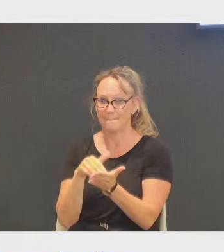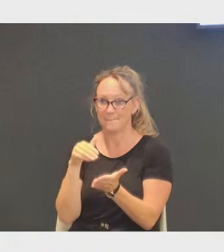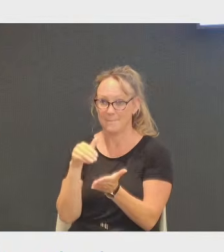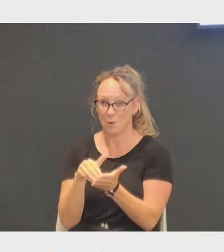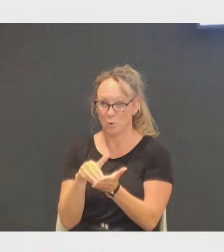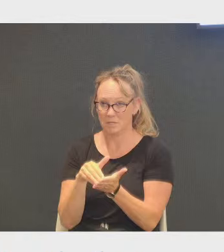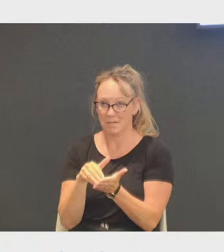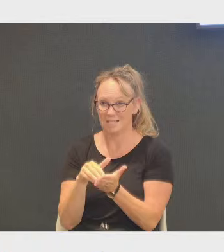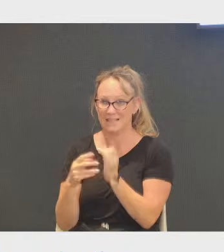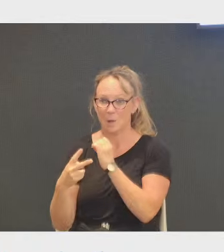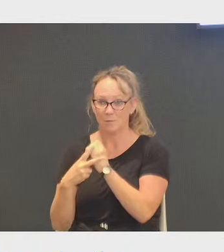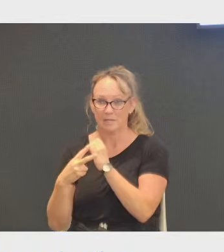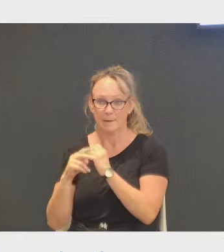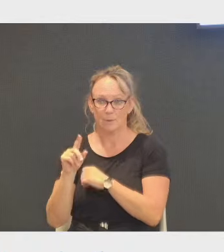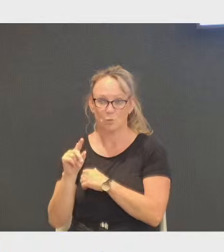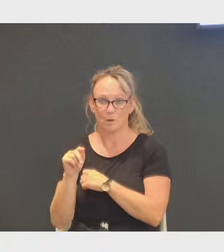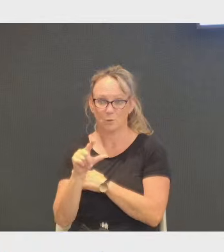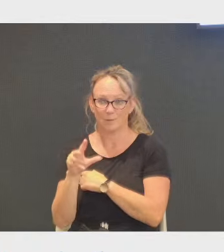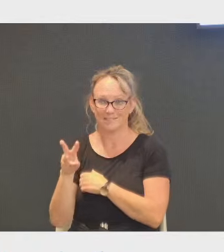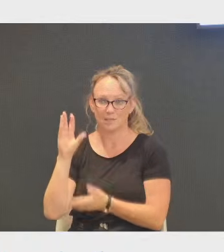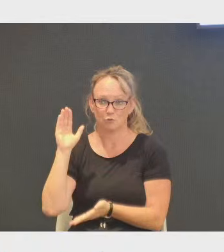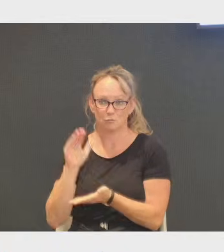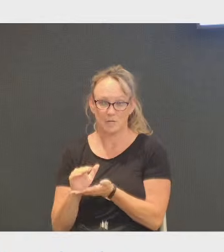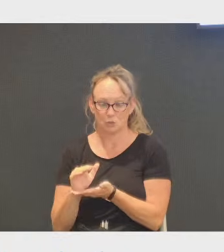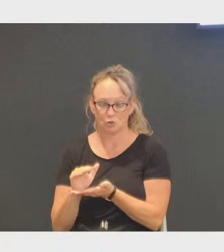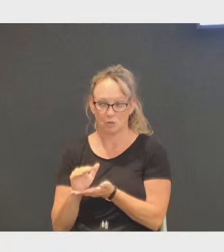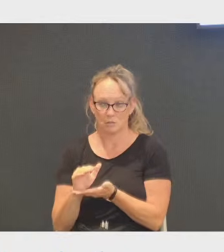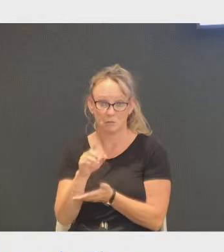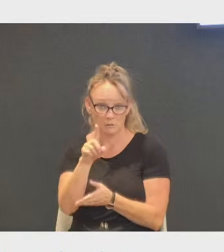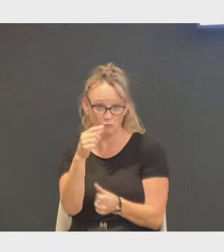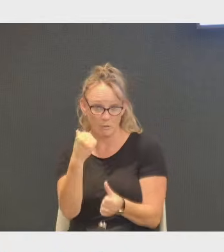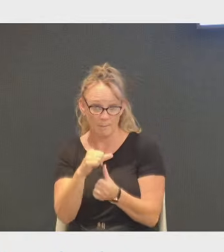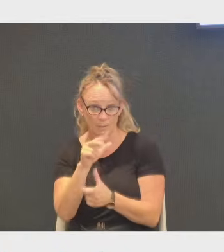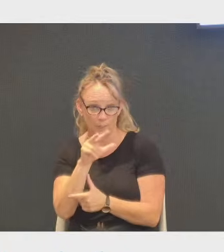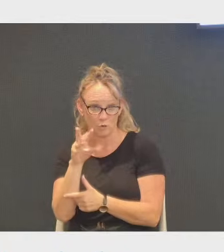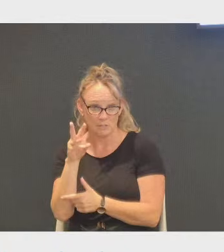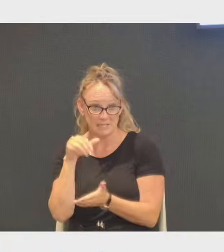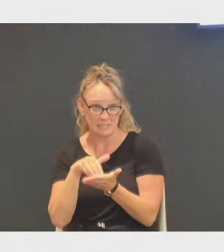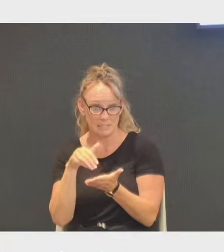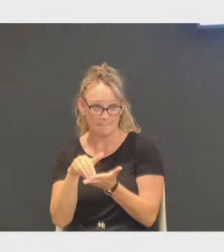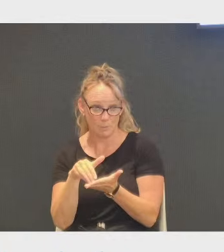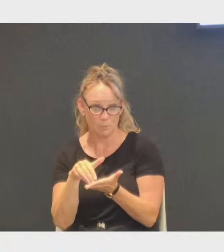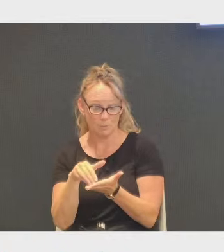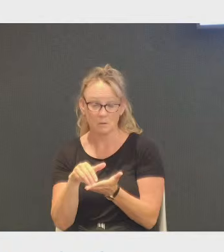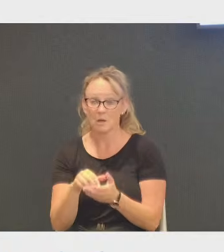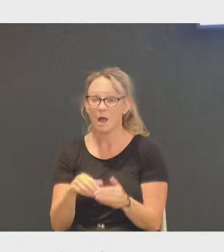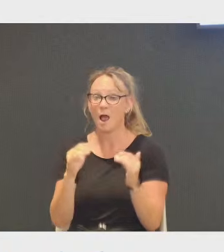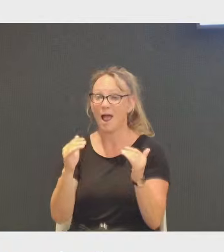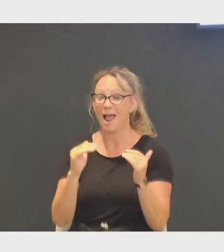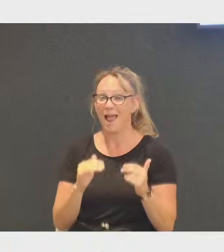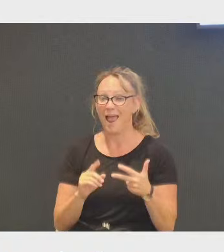2026 reductions that $36 million that I noted in place going forward and a minimum service level